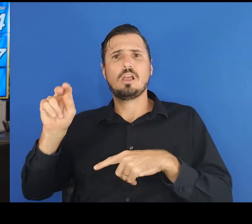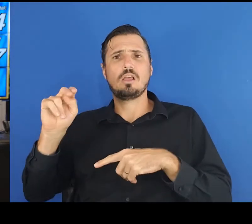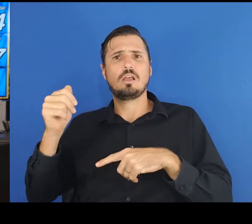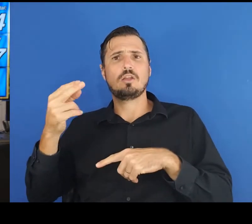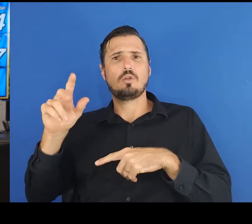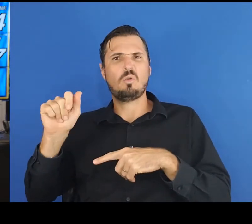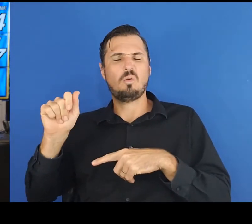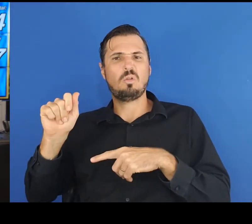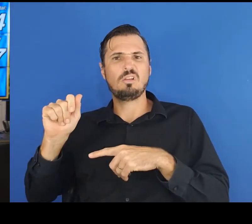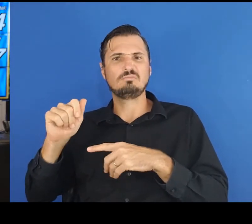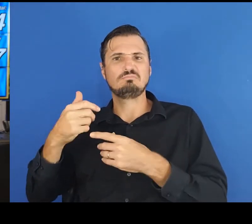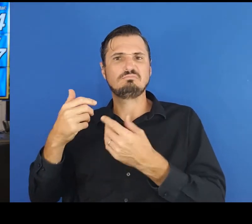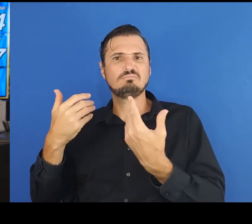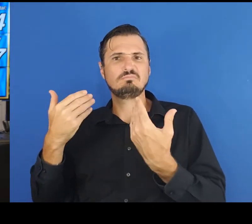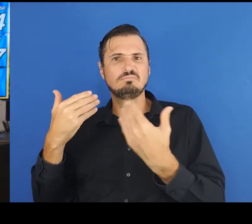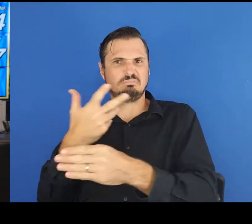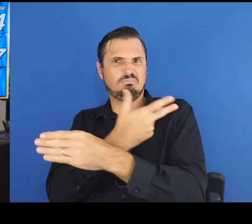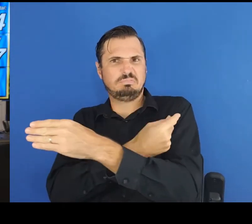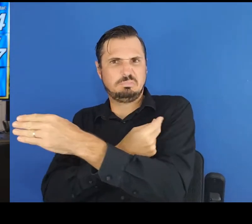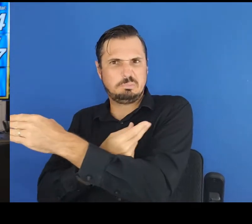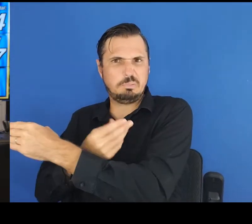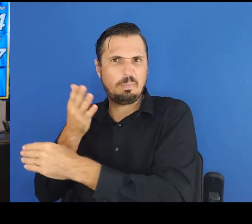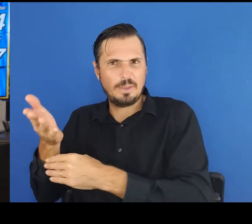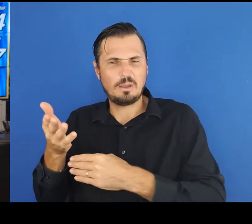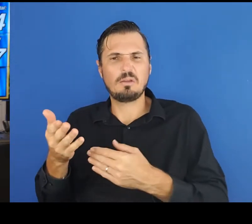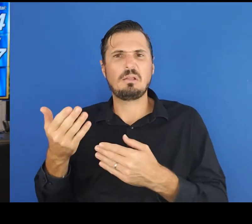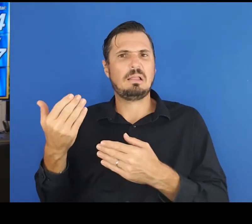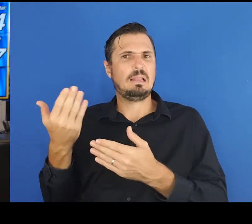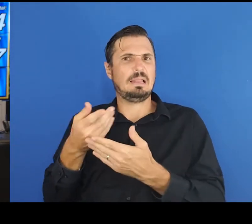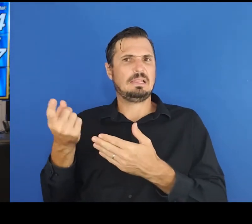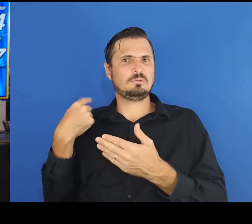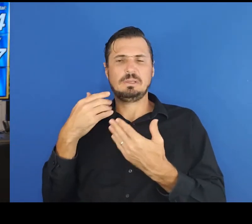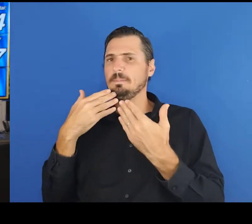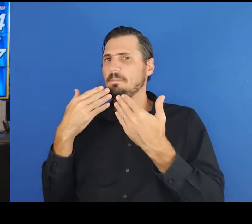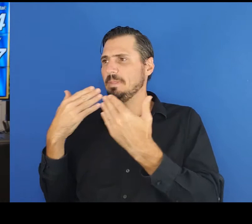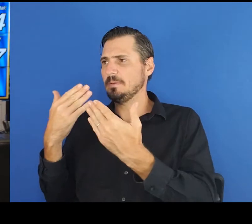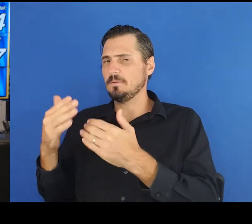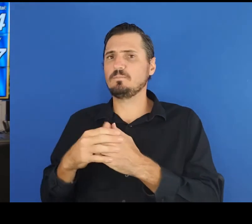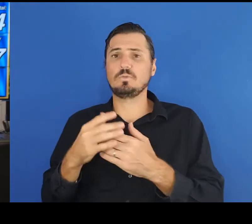work with our state and community partners to offer more mobile vaccine clinics in the coming weeks